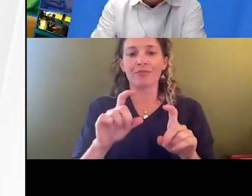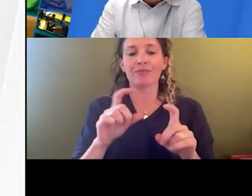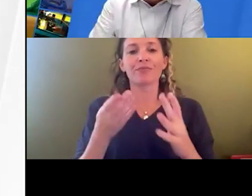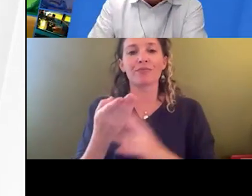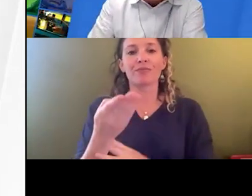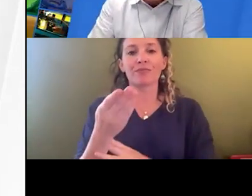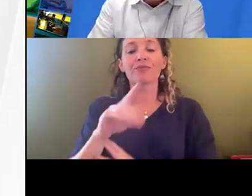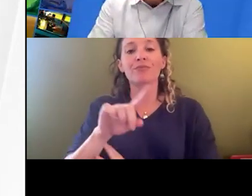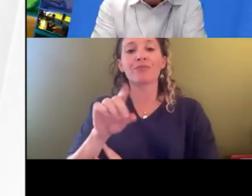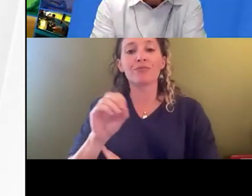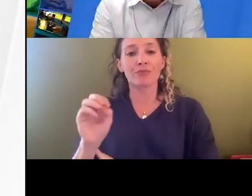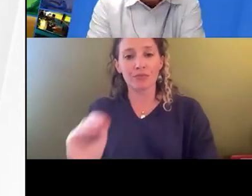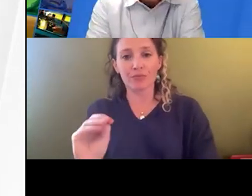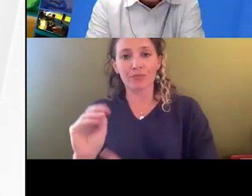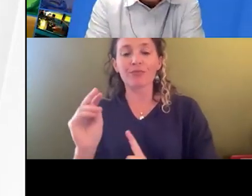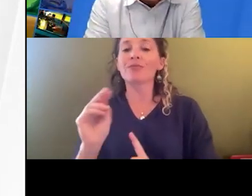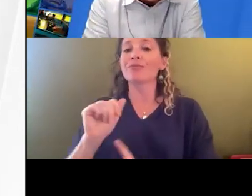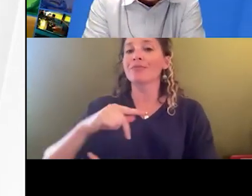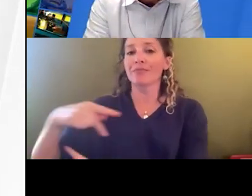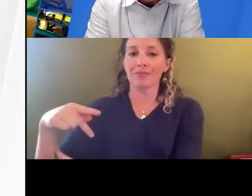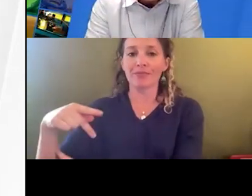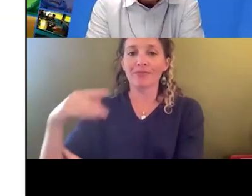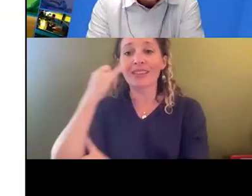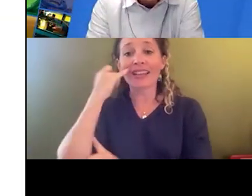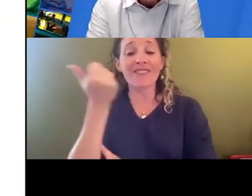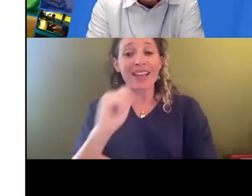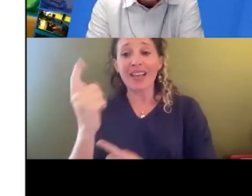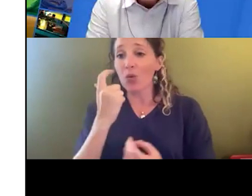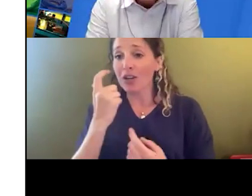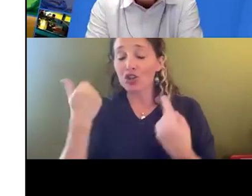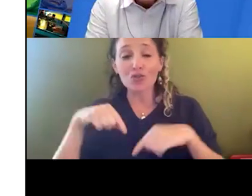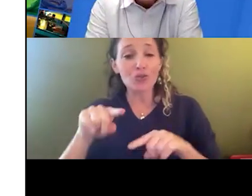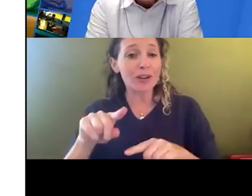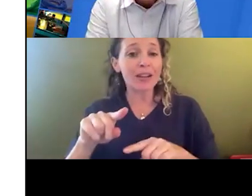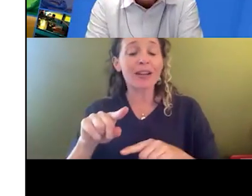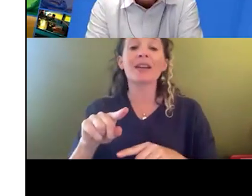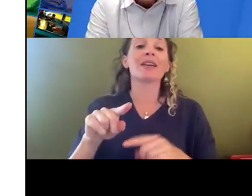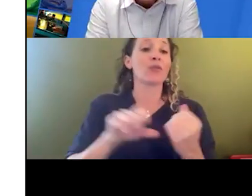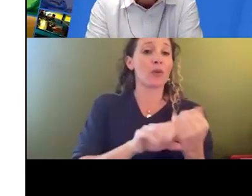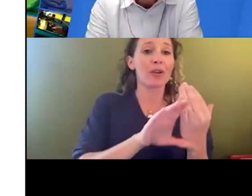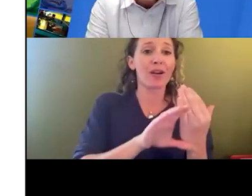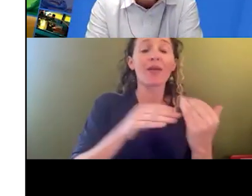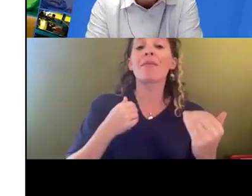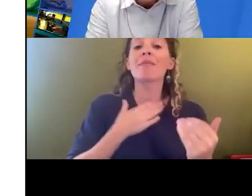If you have any questions during this webinar, please submit them using the Q&A function.